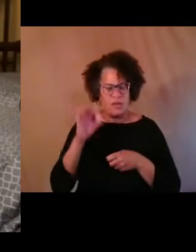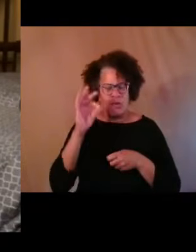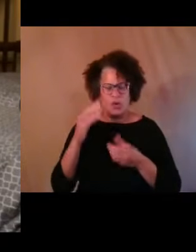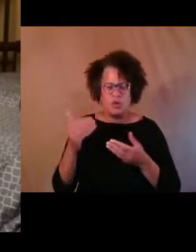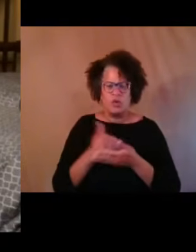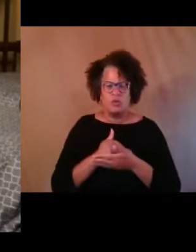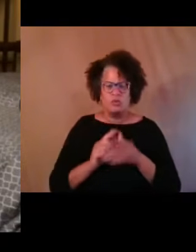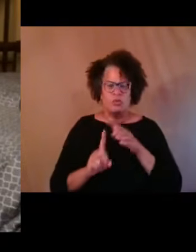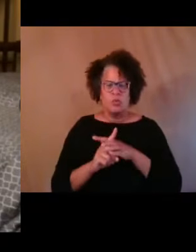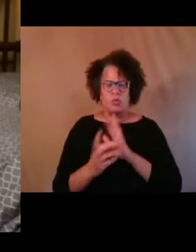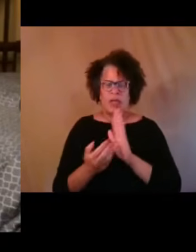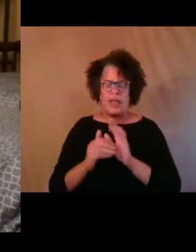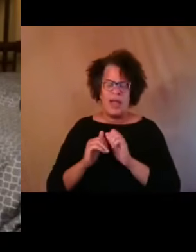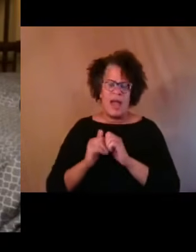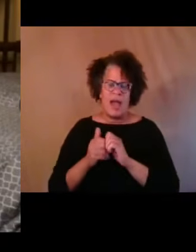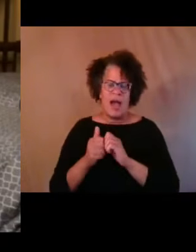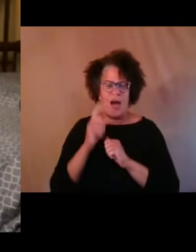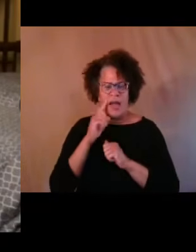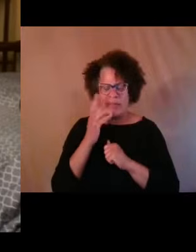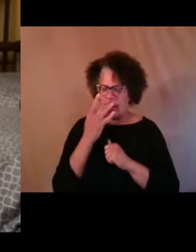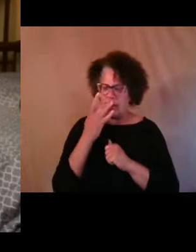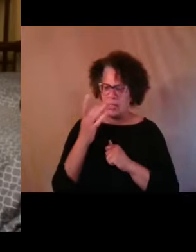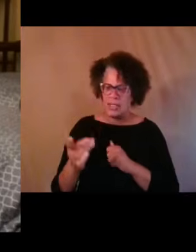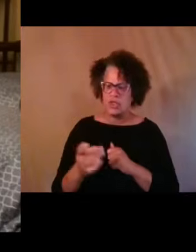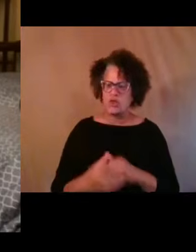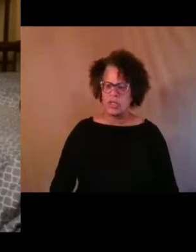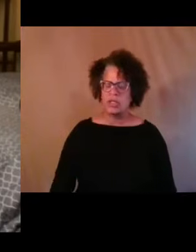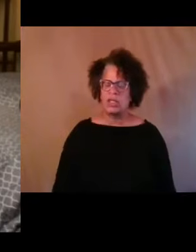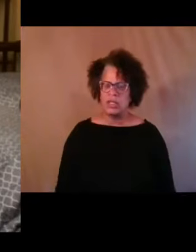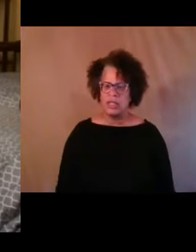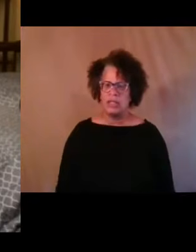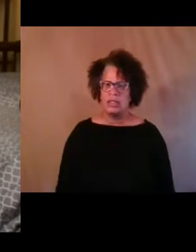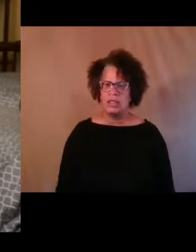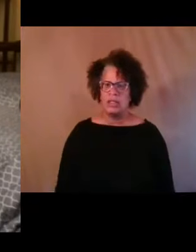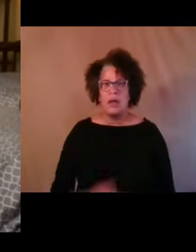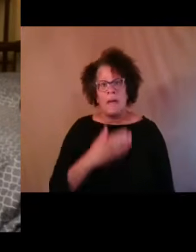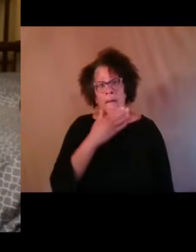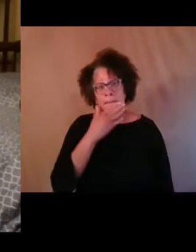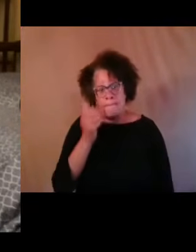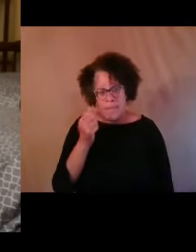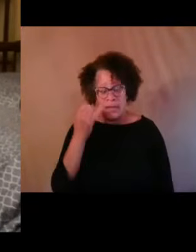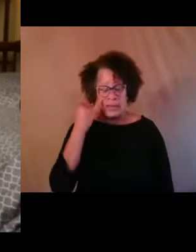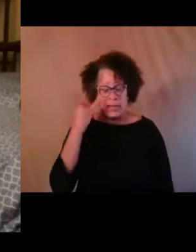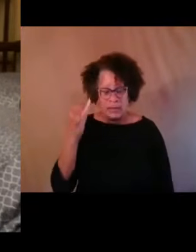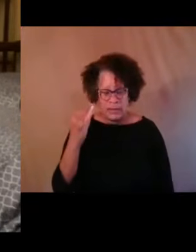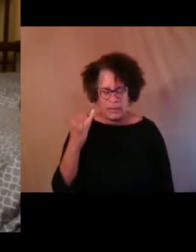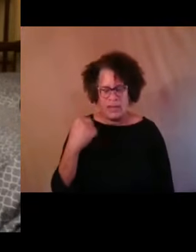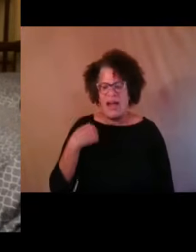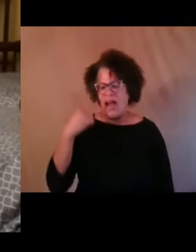I think, is an interesting one, but here's the best I can figure out 'cause I think about this every day, actually.